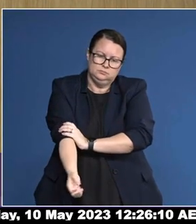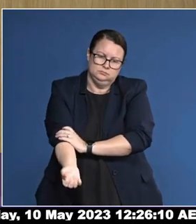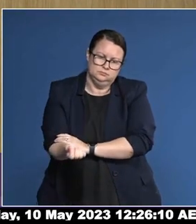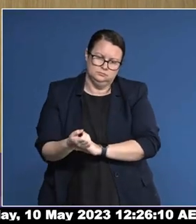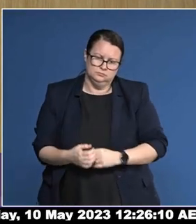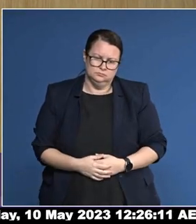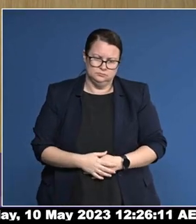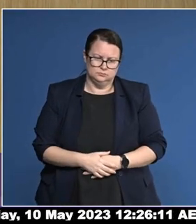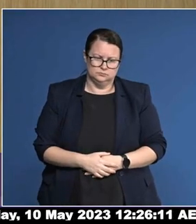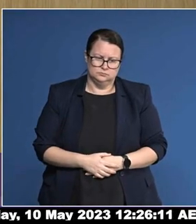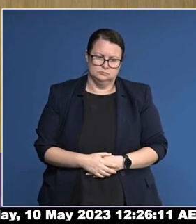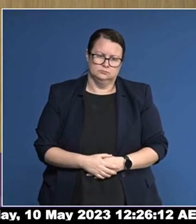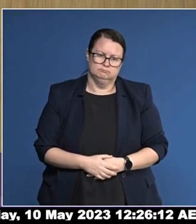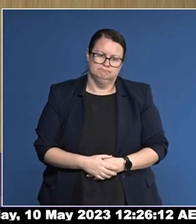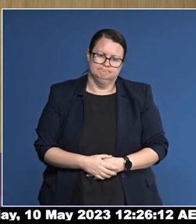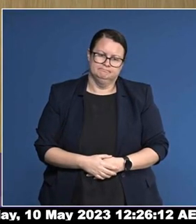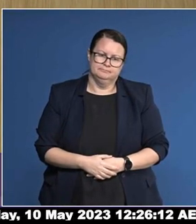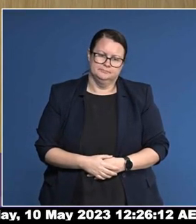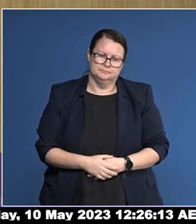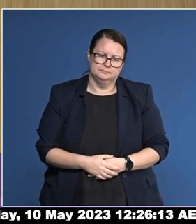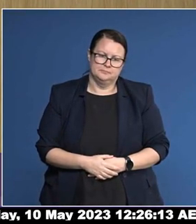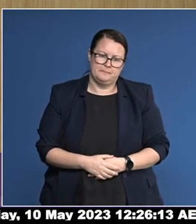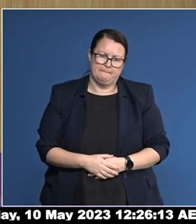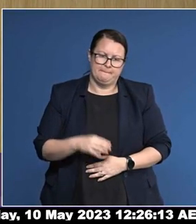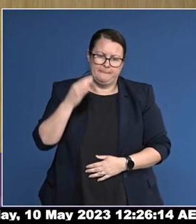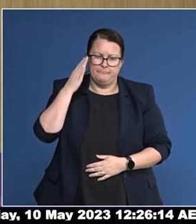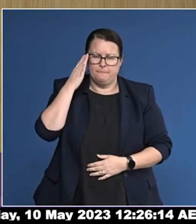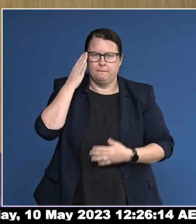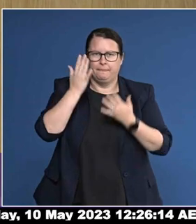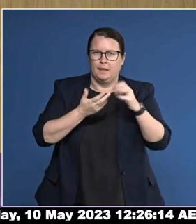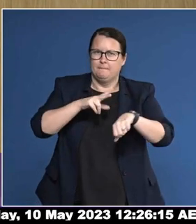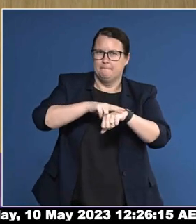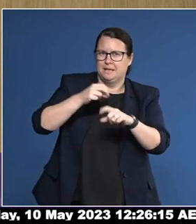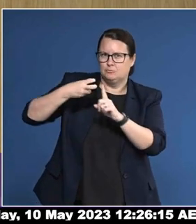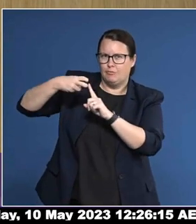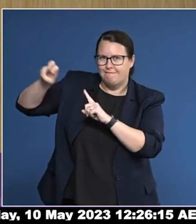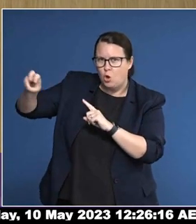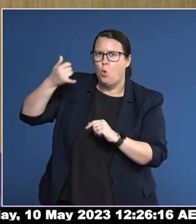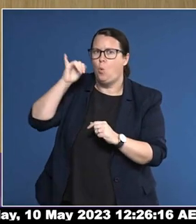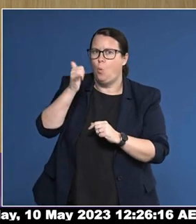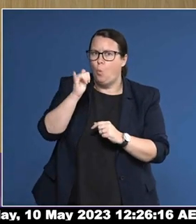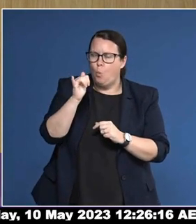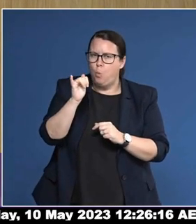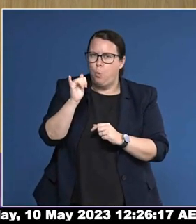Are you referring to police referrals or are you referring to QPrime and